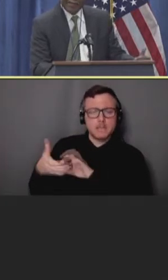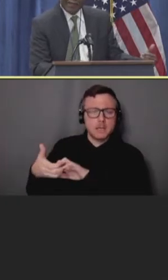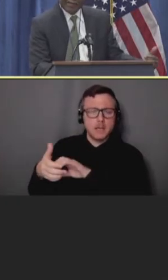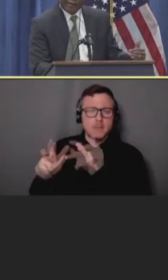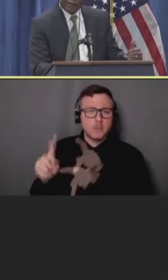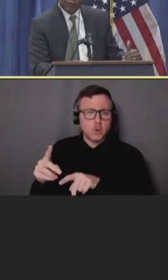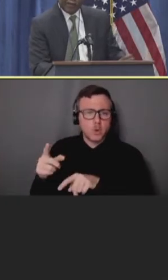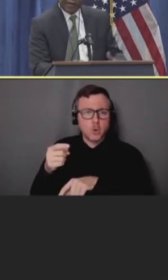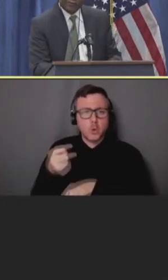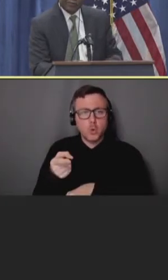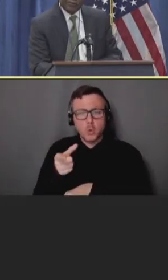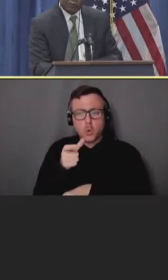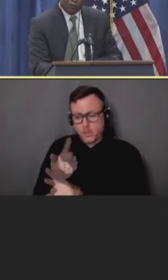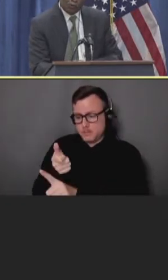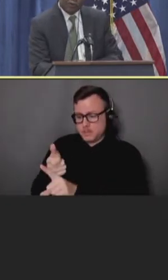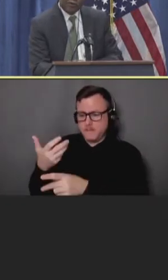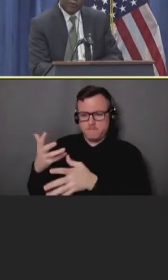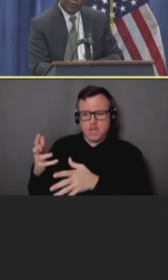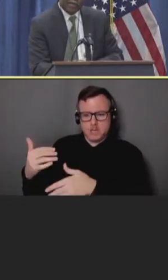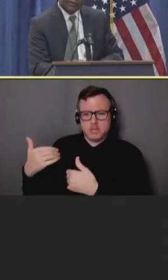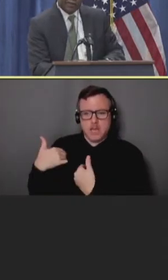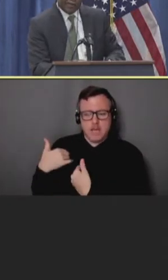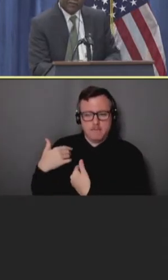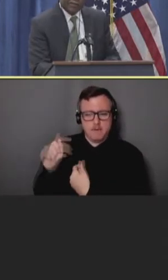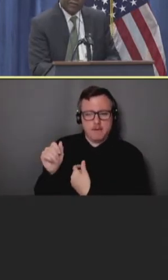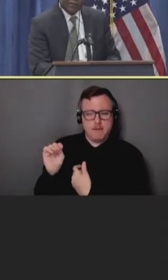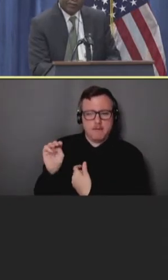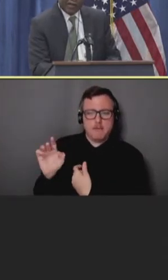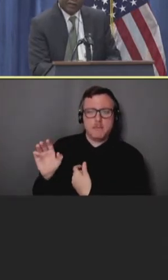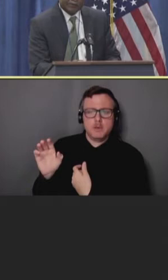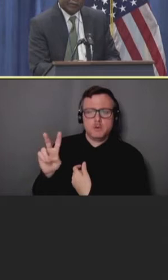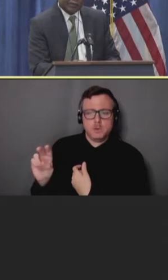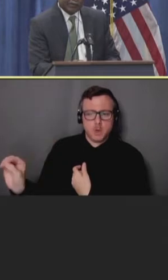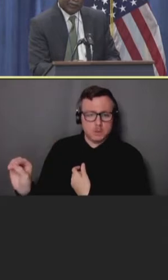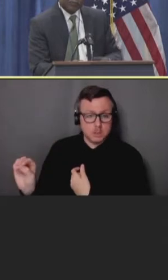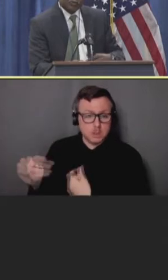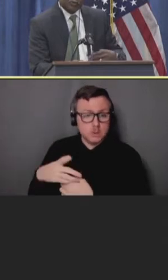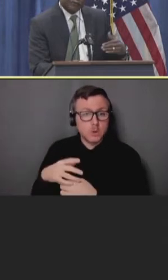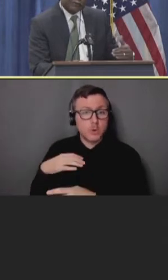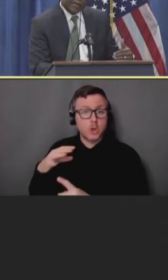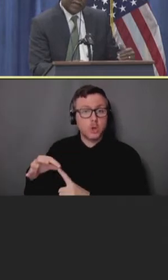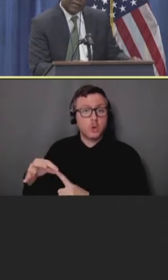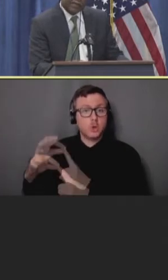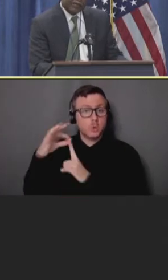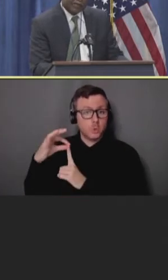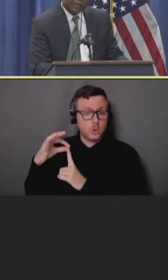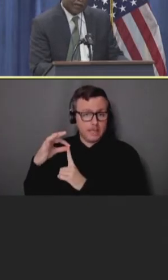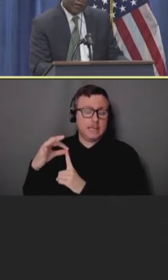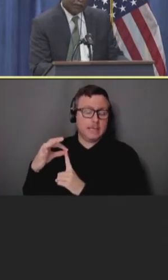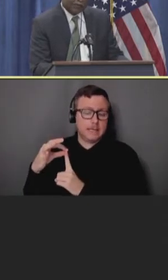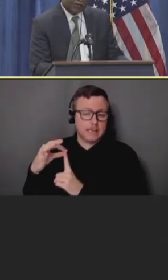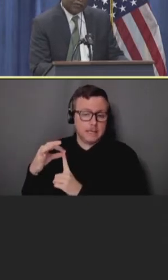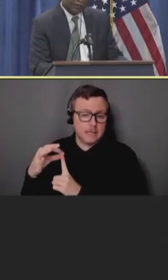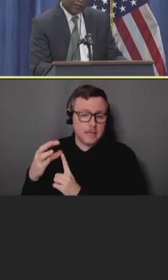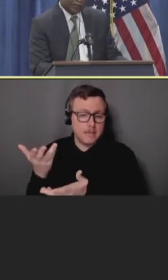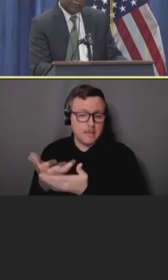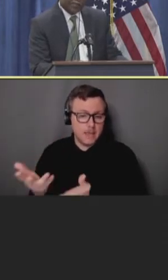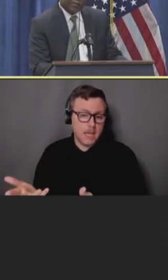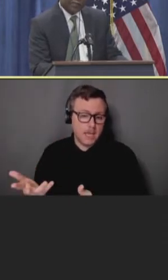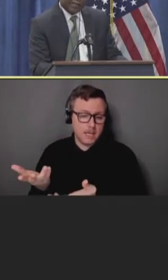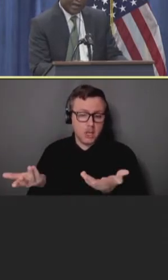ACAM2000. And so one of the unique things about -- or at least what we've seen within the DoD is that